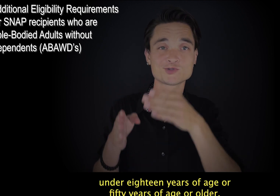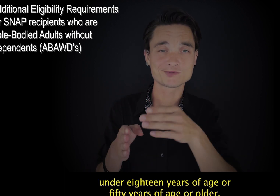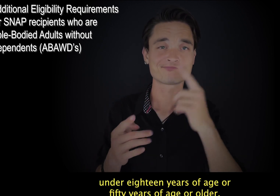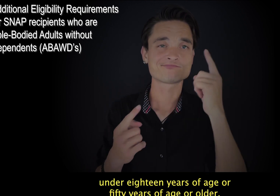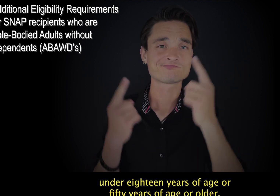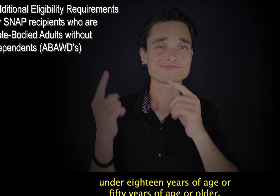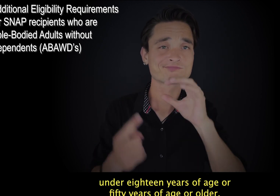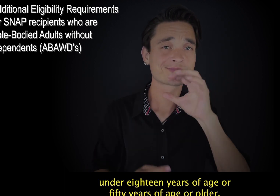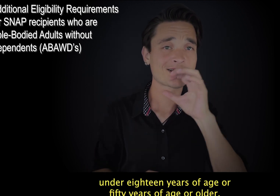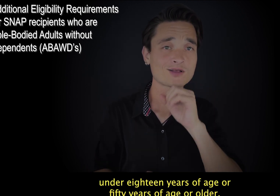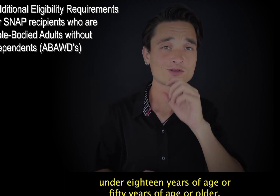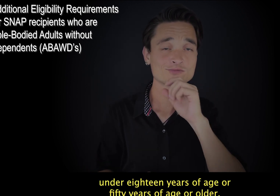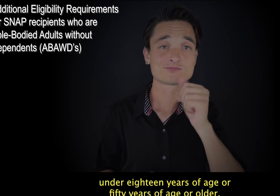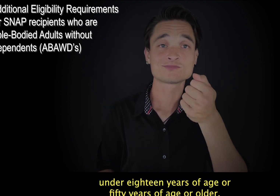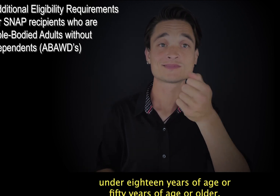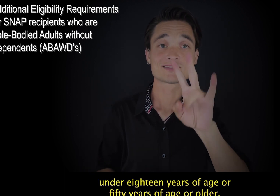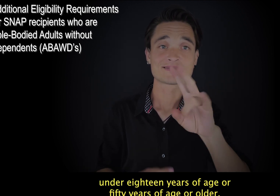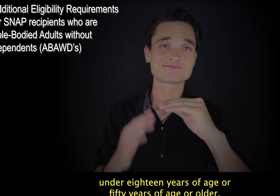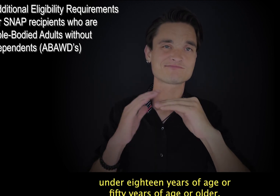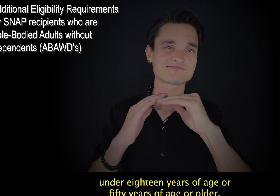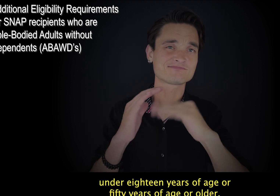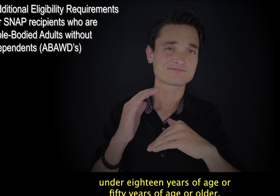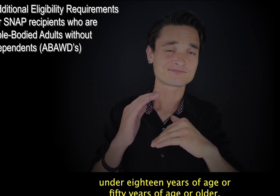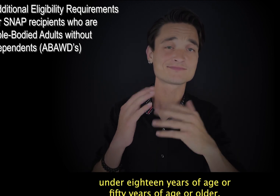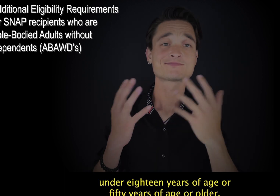under eighteen years of age or fifty years of age or older,